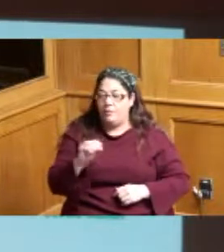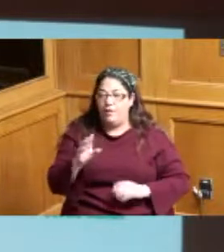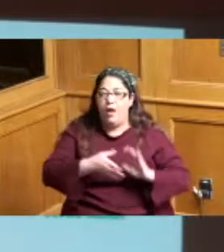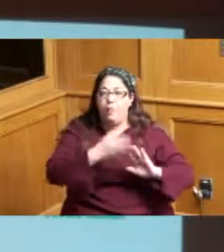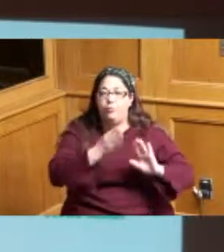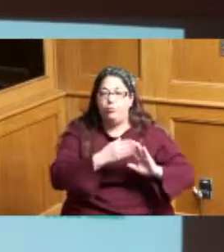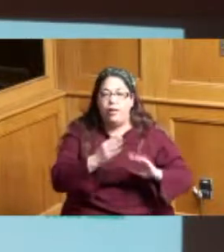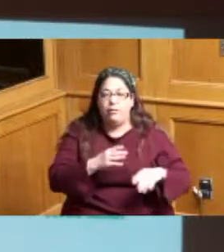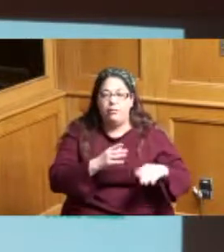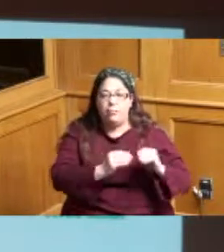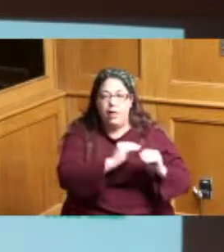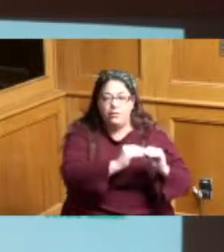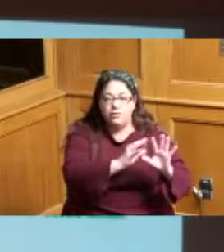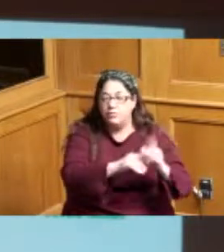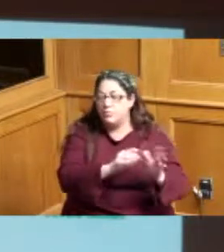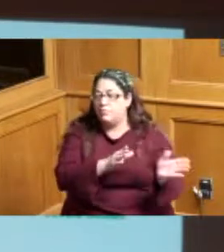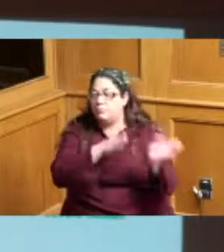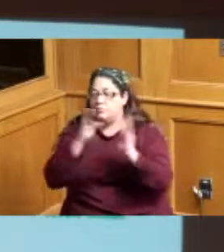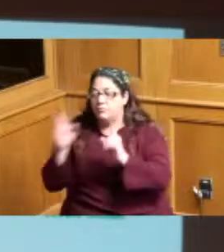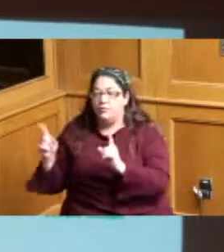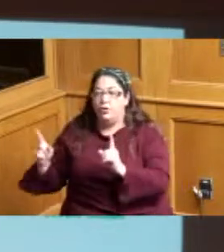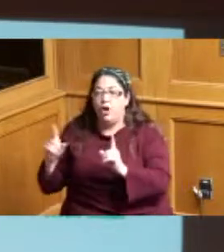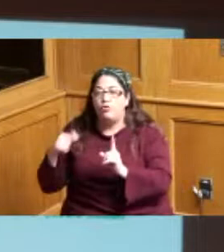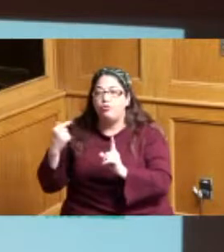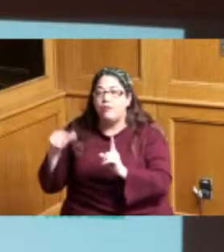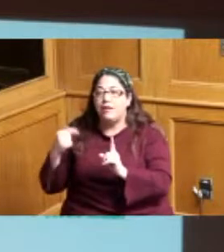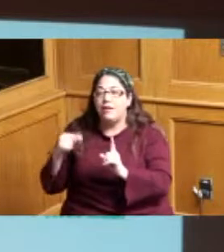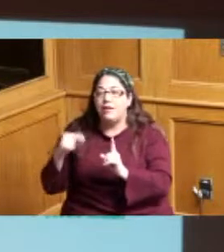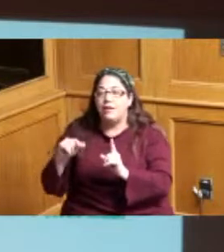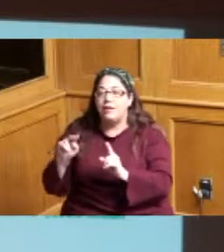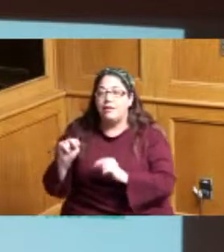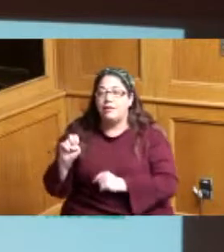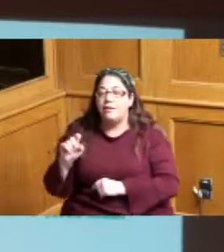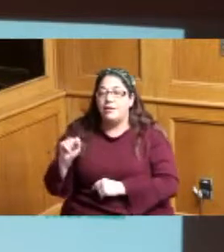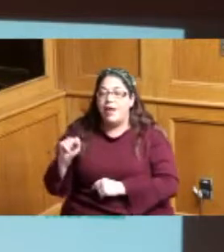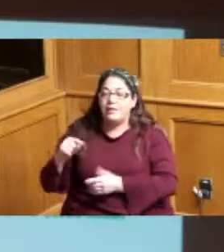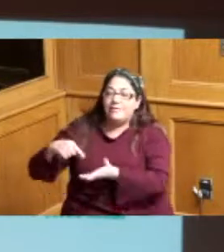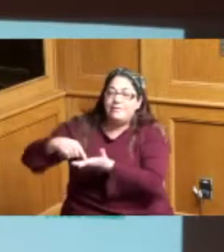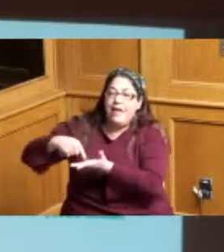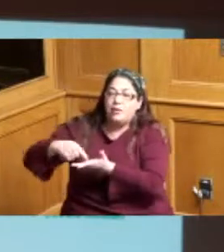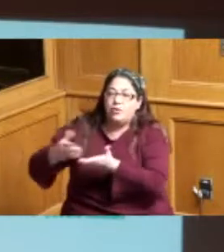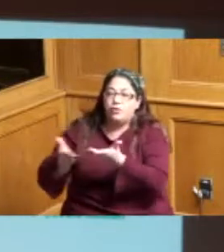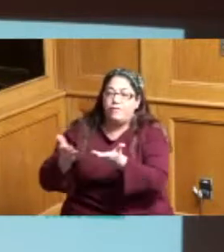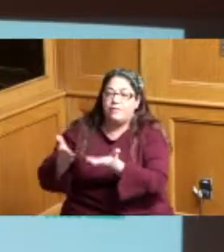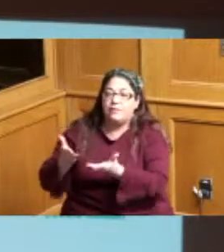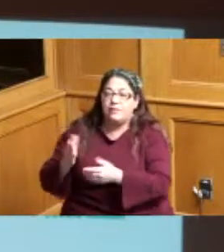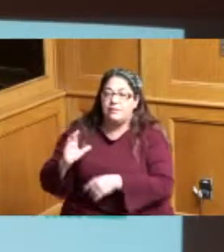and then the green our net capital cost so those are debt service costs cash finance capital and so